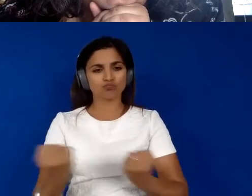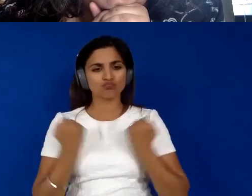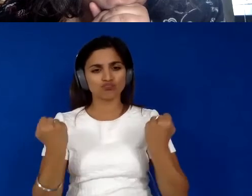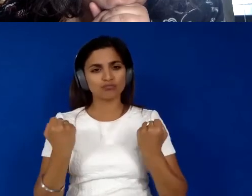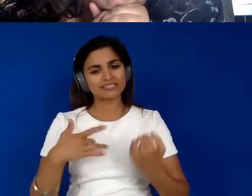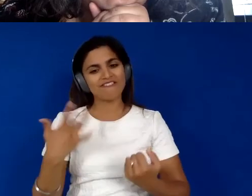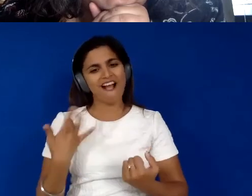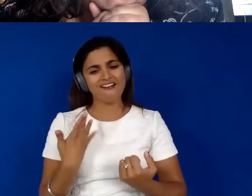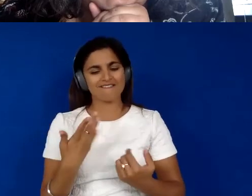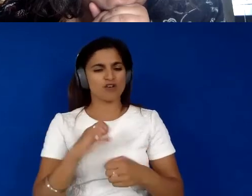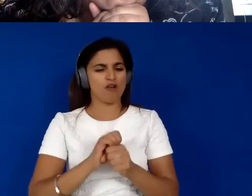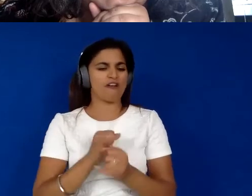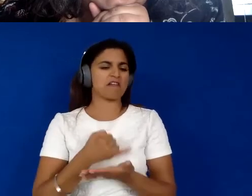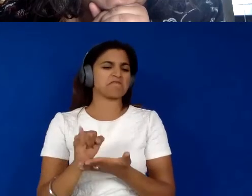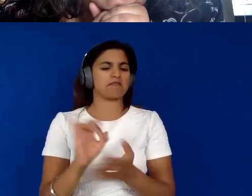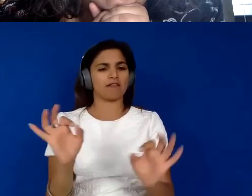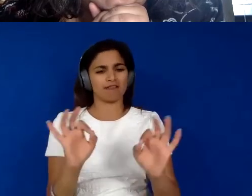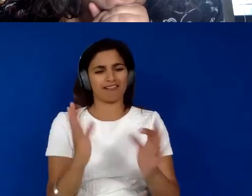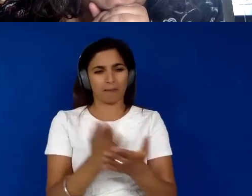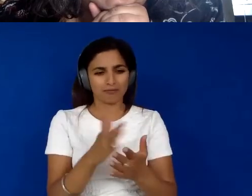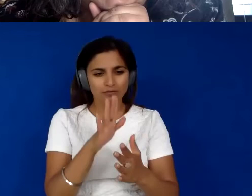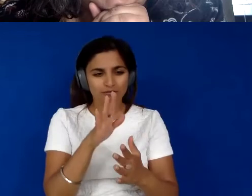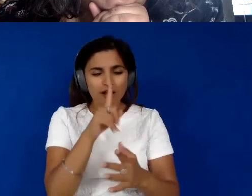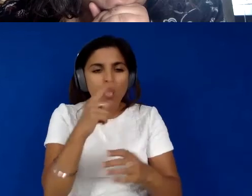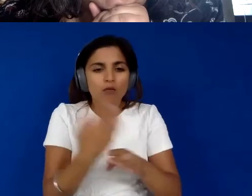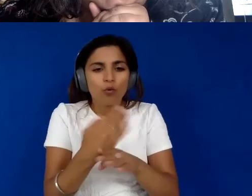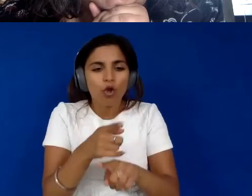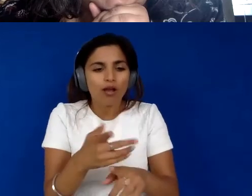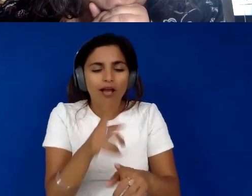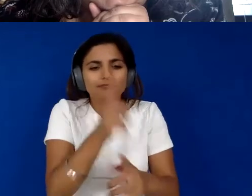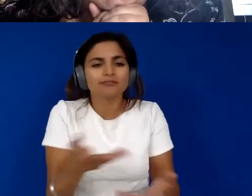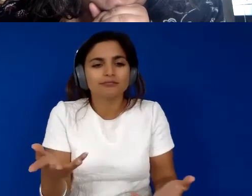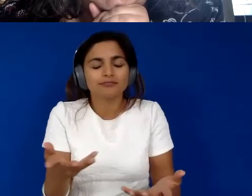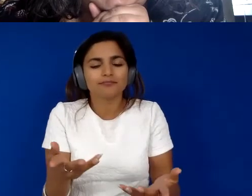that's just not how it works so it's sort of like towing this line between no